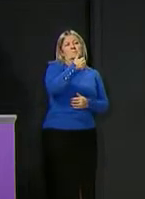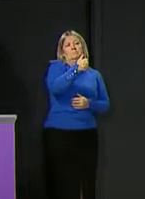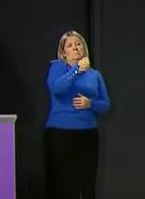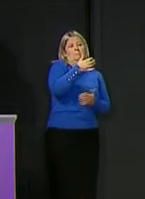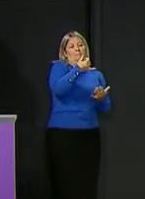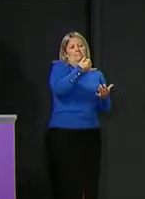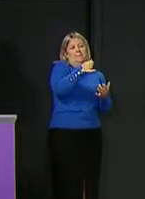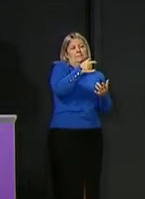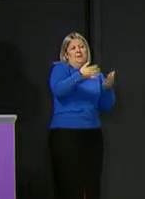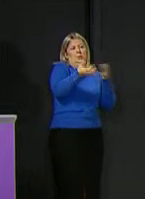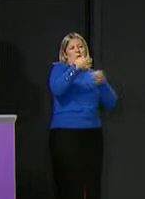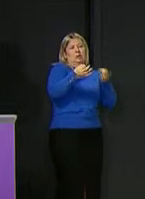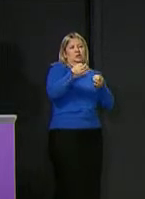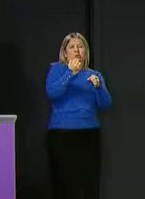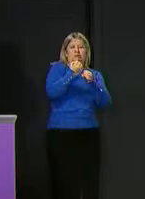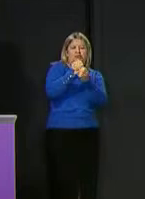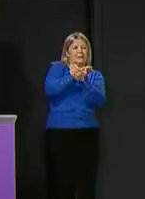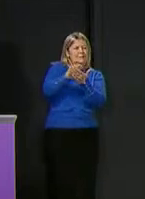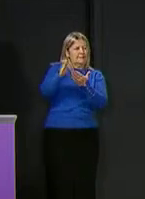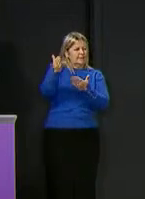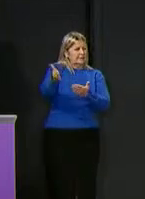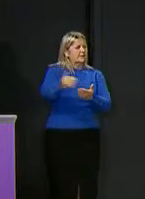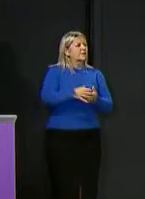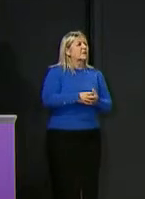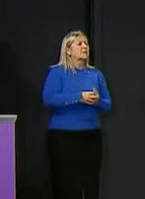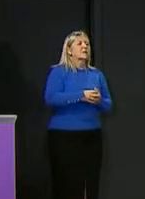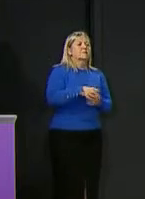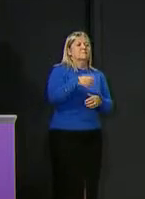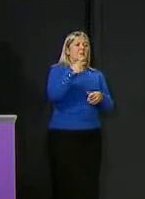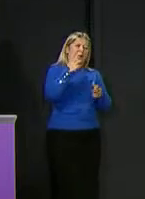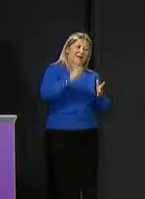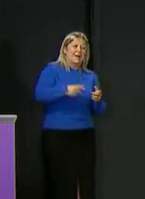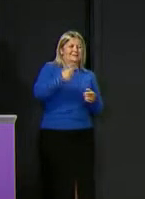but it's more about the logic behind the circuit breaker approach. Because it does